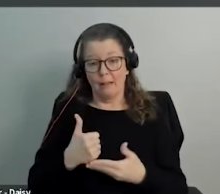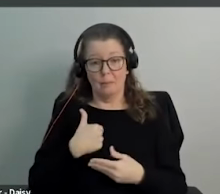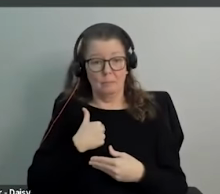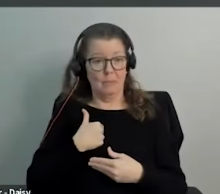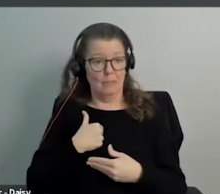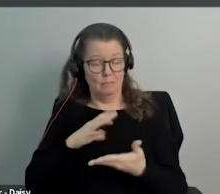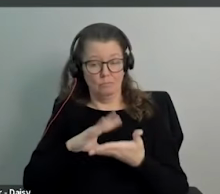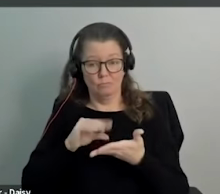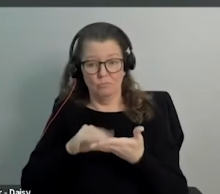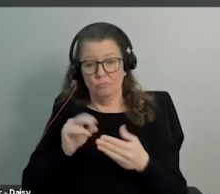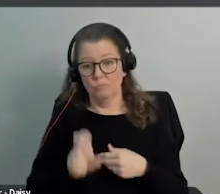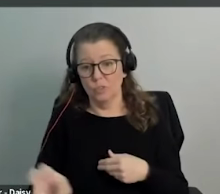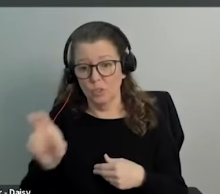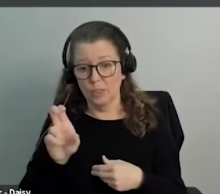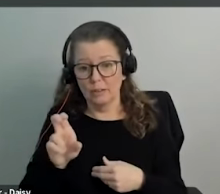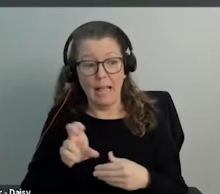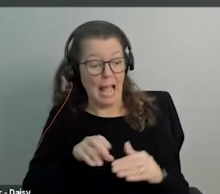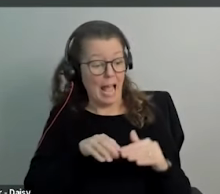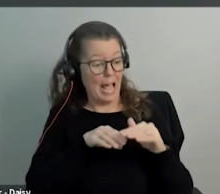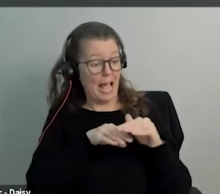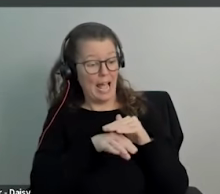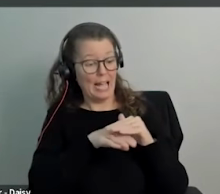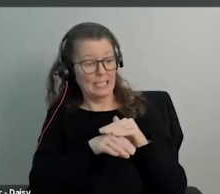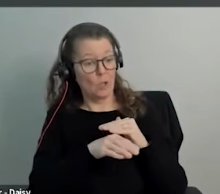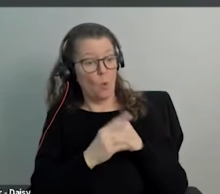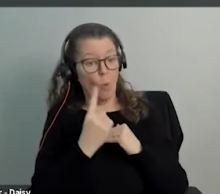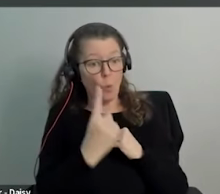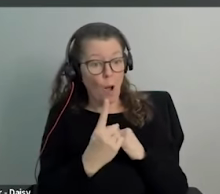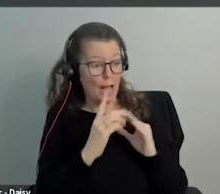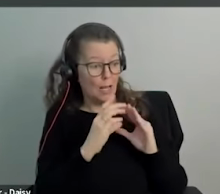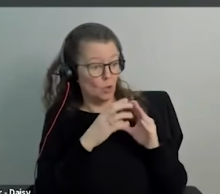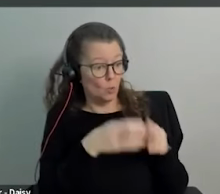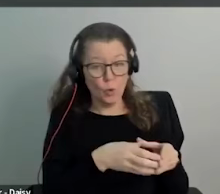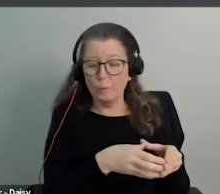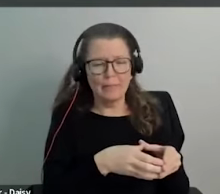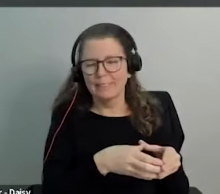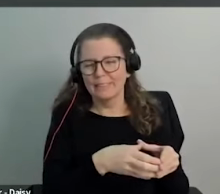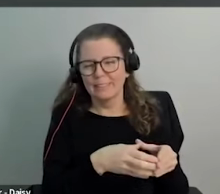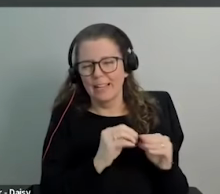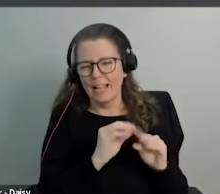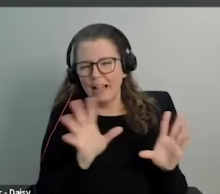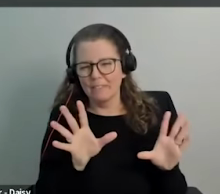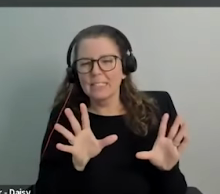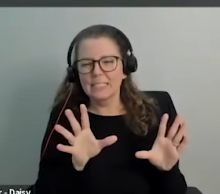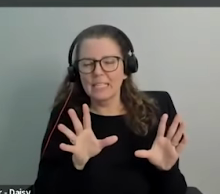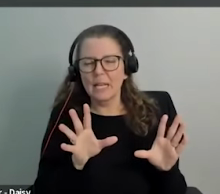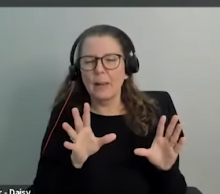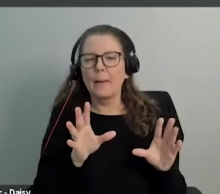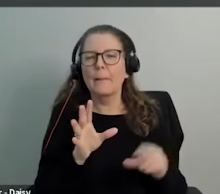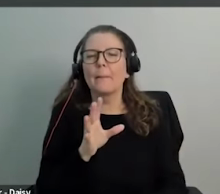because access is not just about one particular group of people, obviously, it's about all people with disabilities.